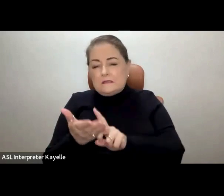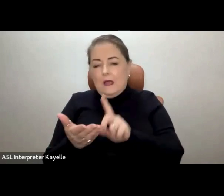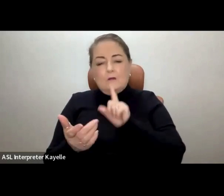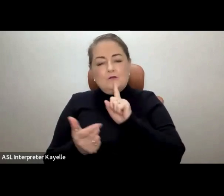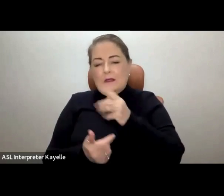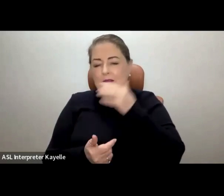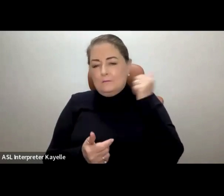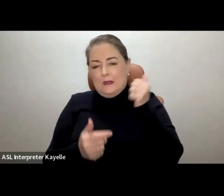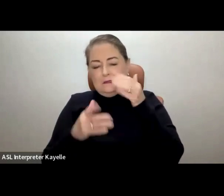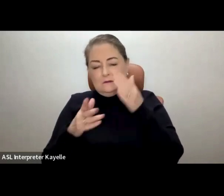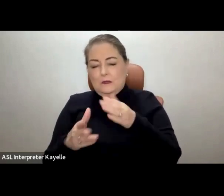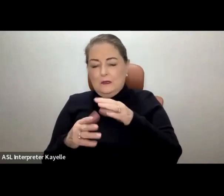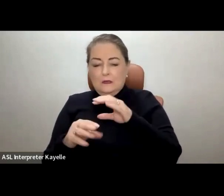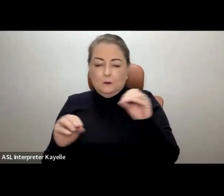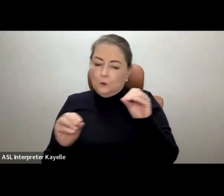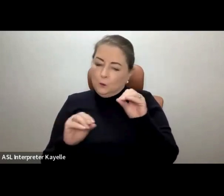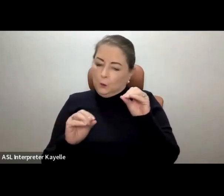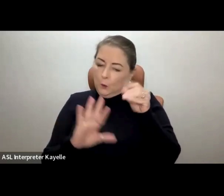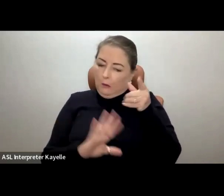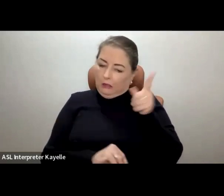the New York Times building, which is a wonderful screening